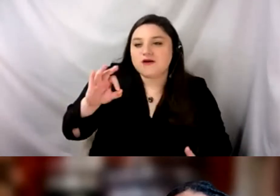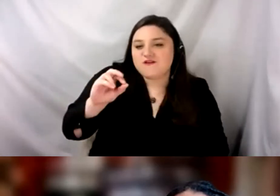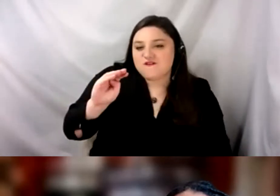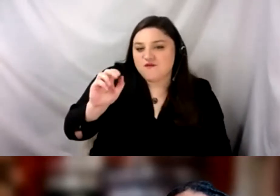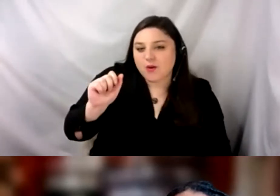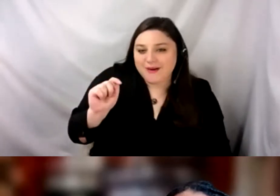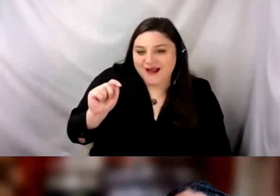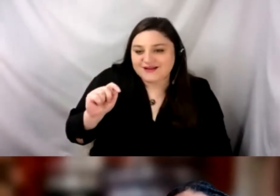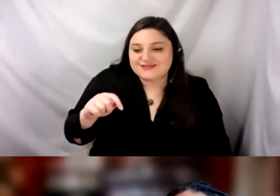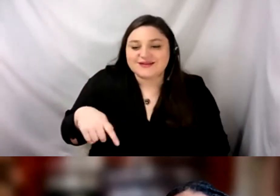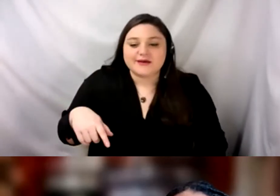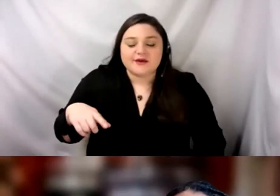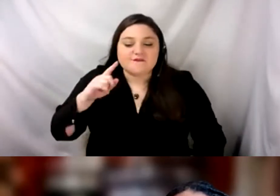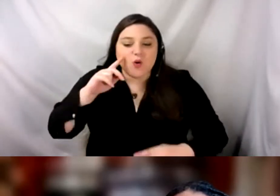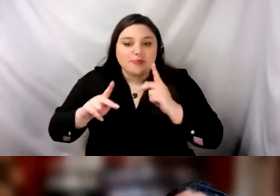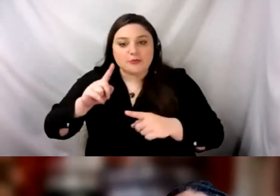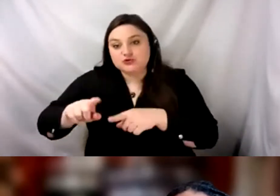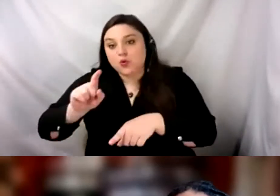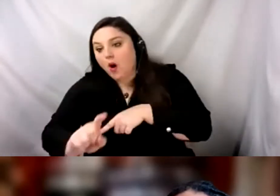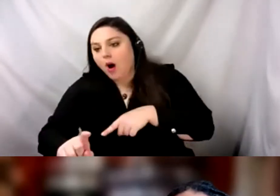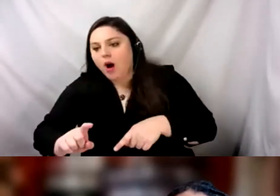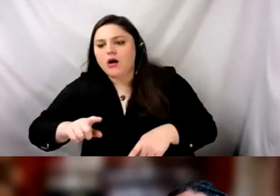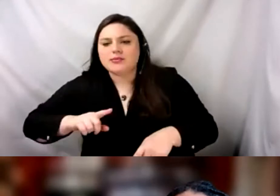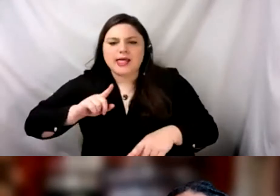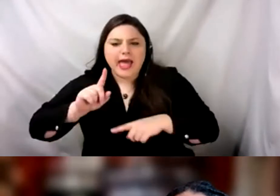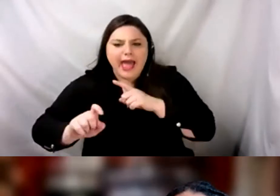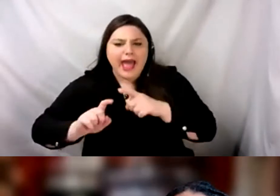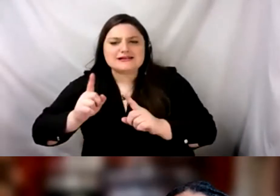questions and talk about the implementation of Key to NYC.